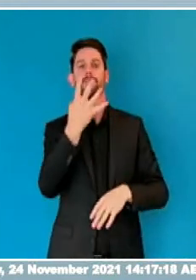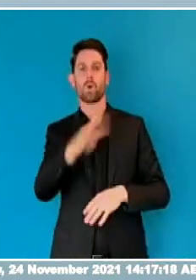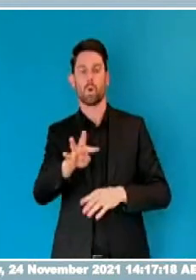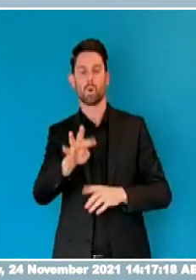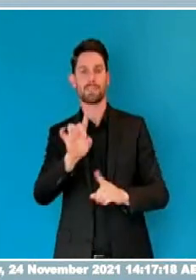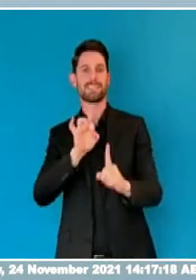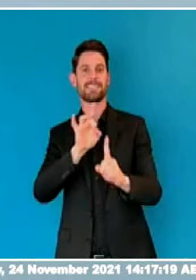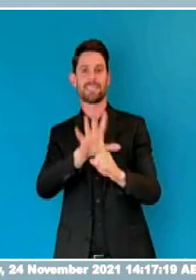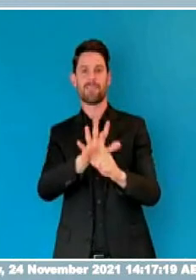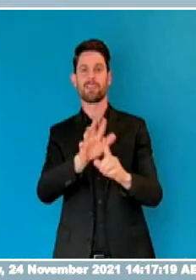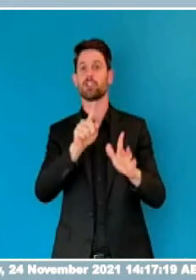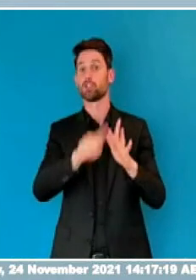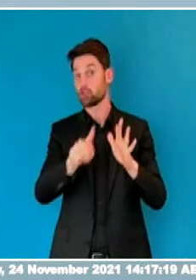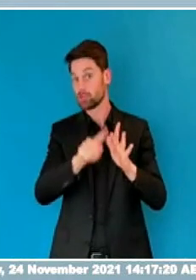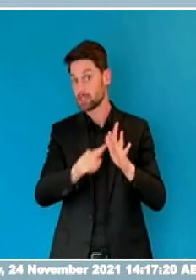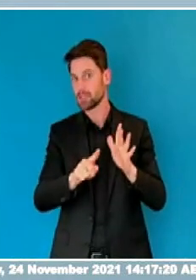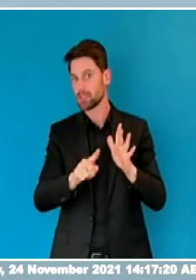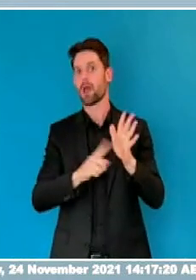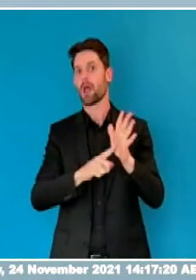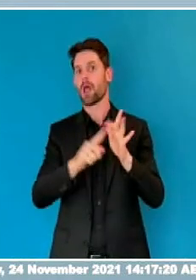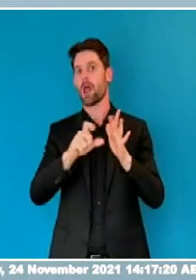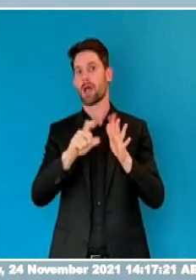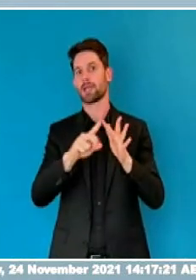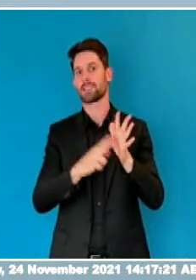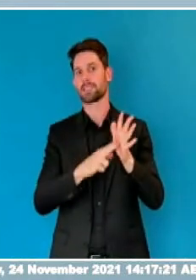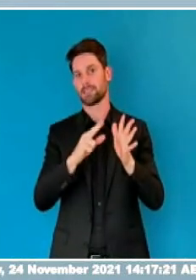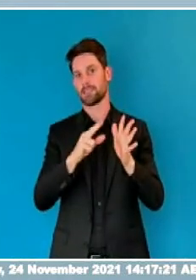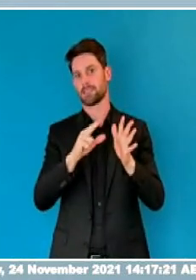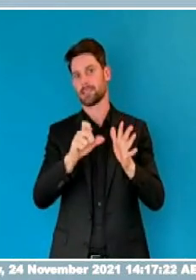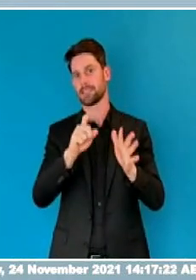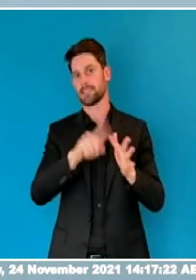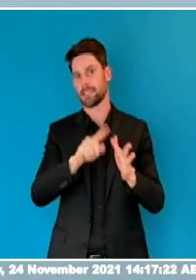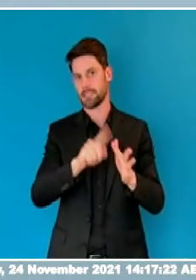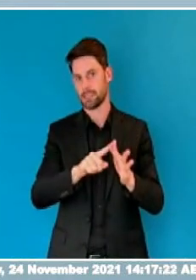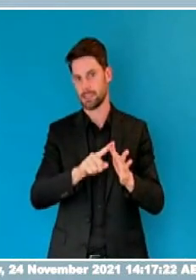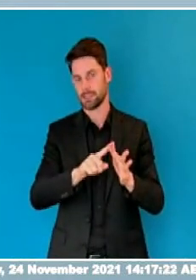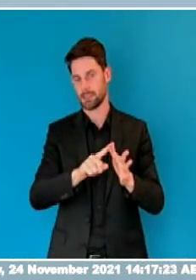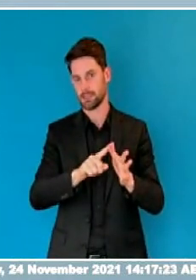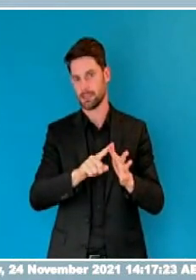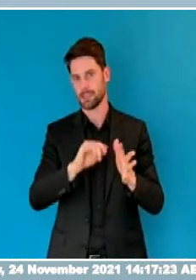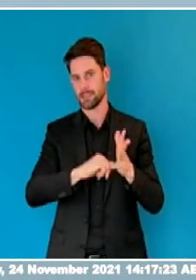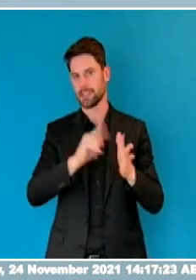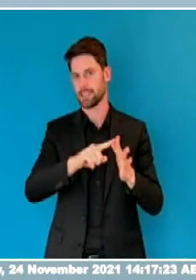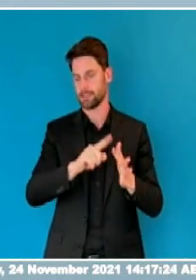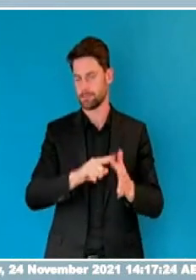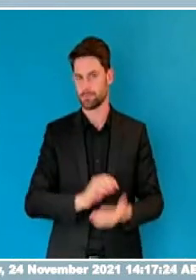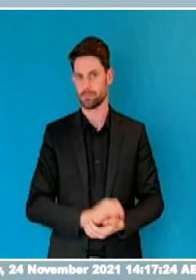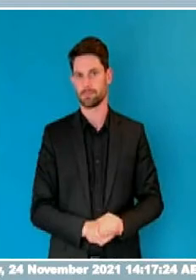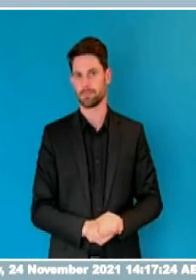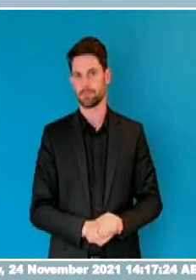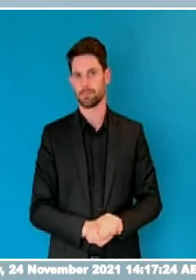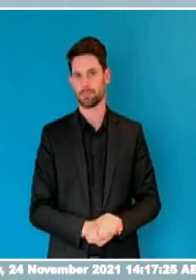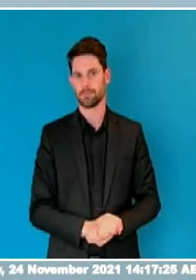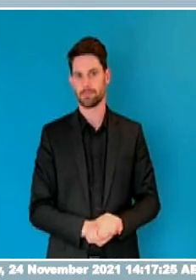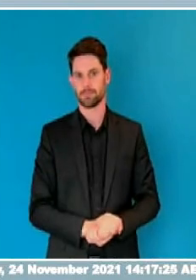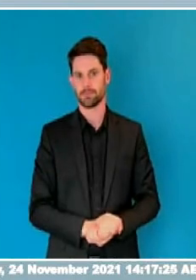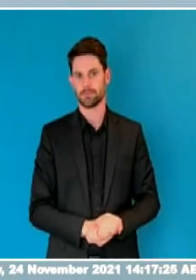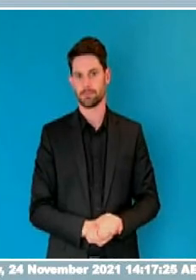If you say that 19 years ago, there has been research in effect seeking to